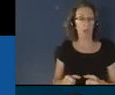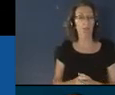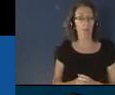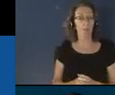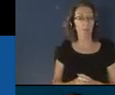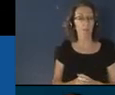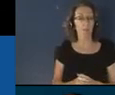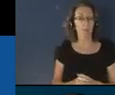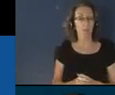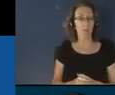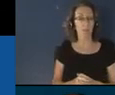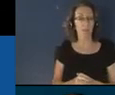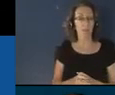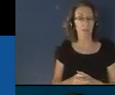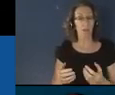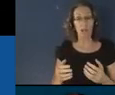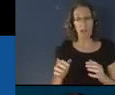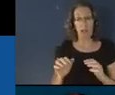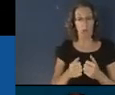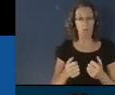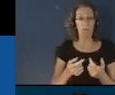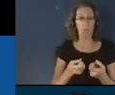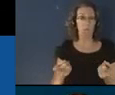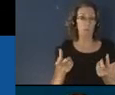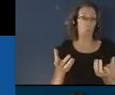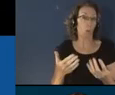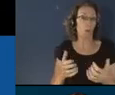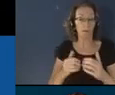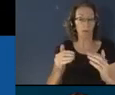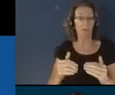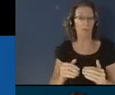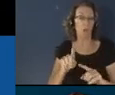at the end of your presentation or however you want to do it so anyway something to think about.